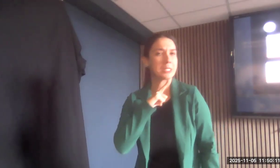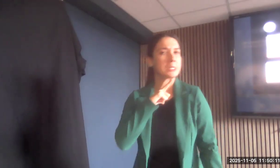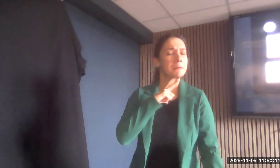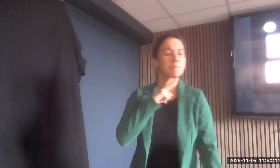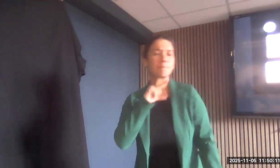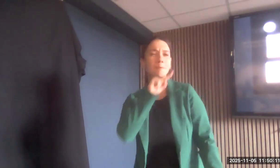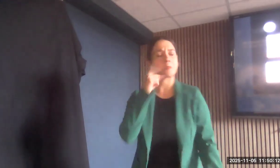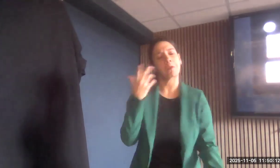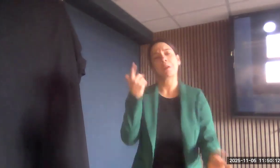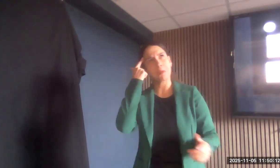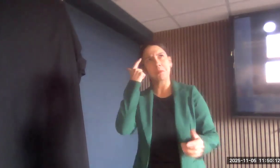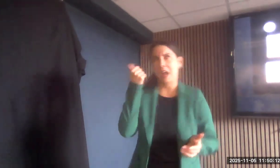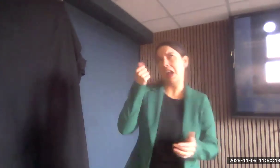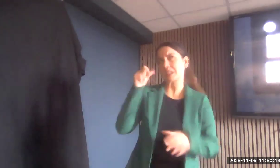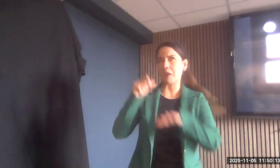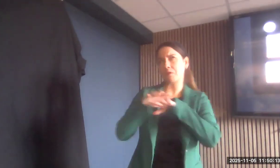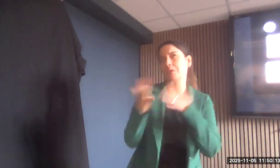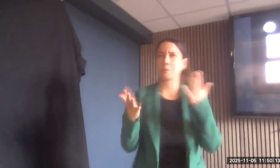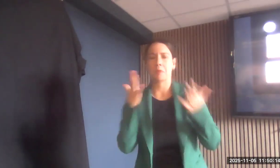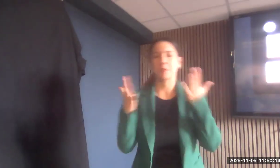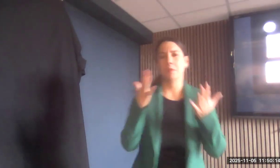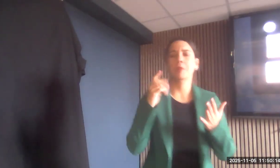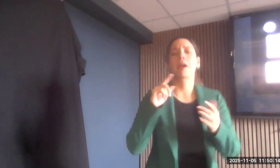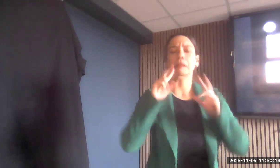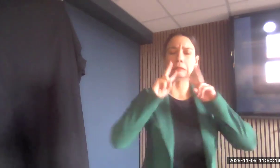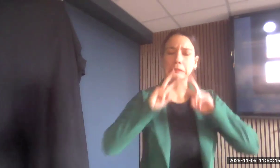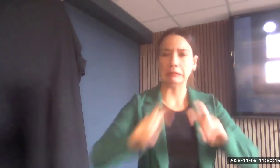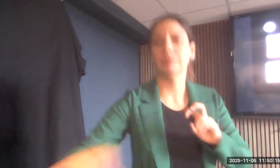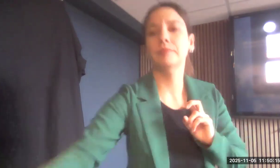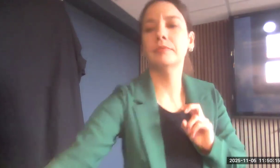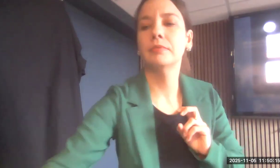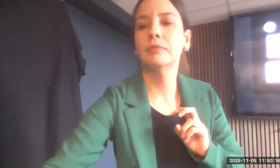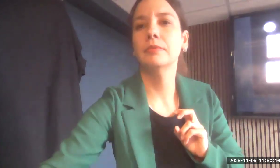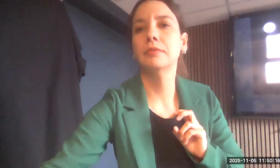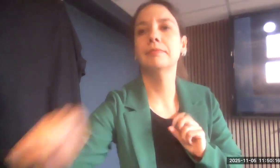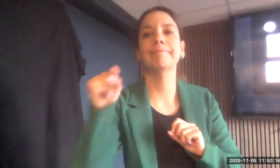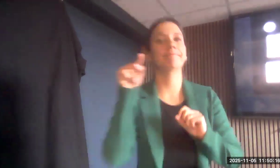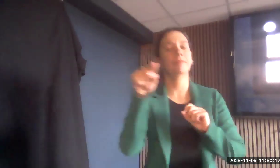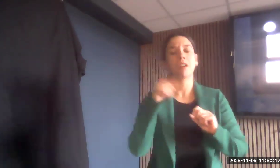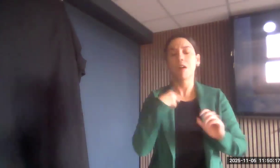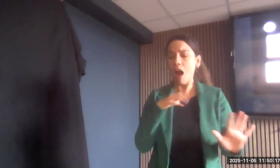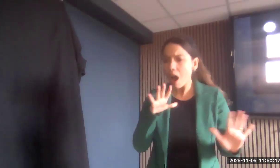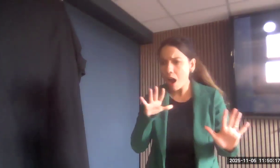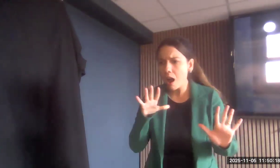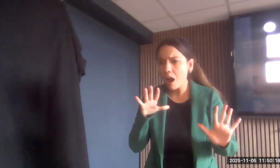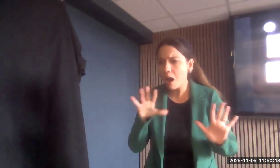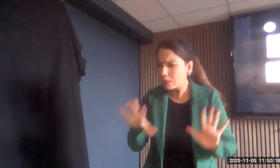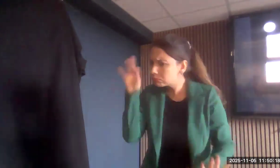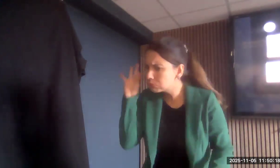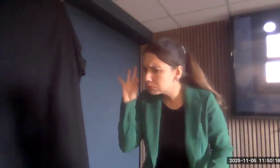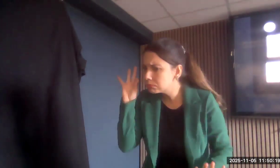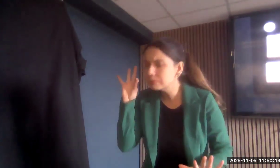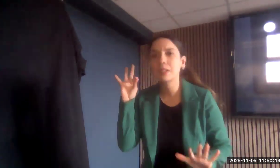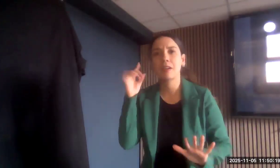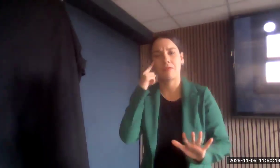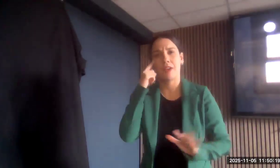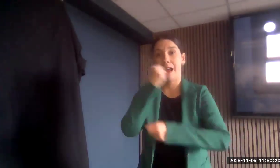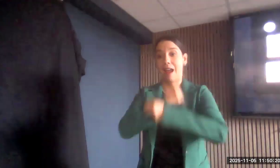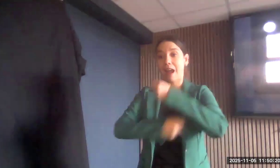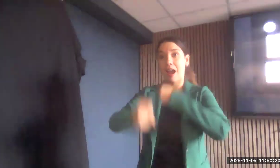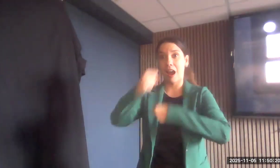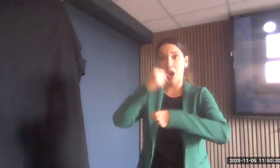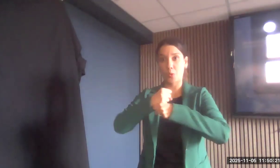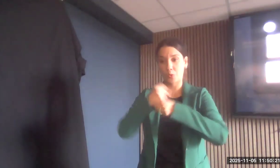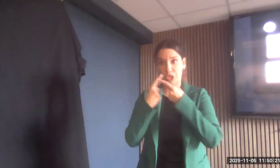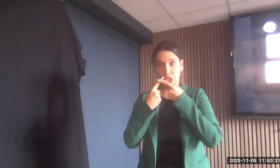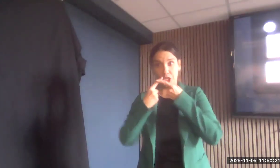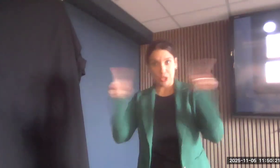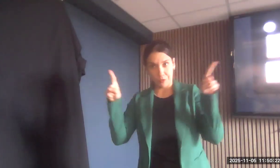But this sign, again, has been modified so it doesn't still look like the production of the original LSF sign.